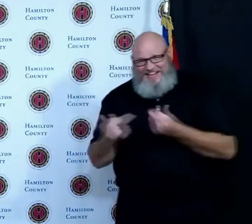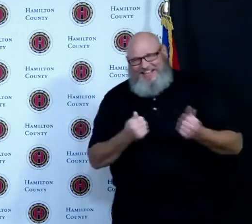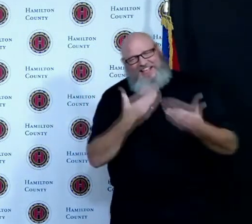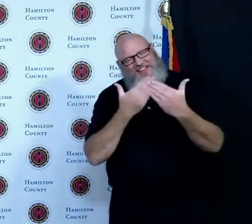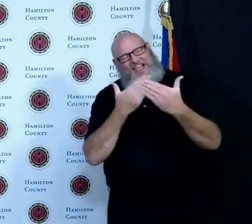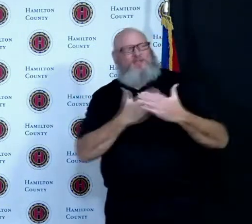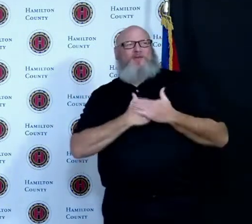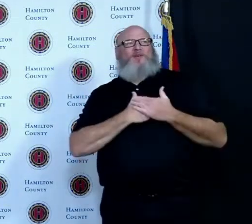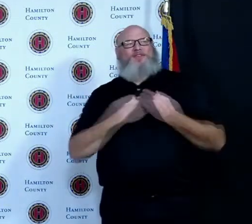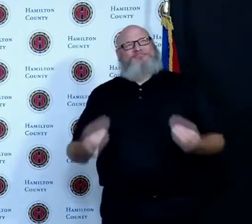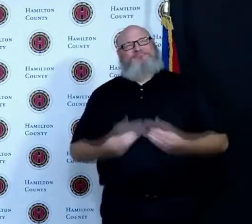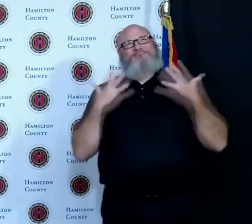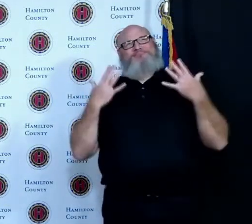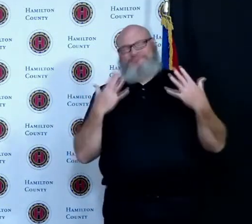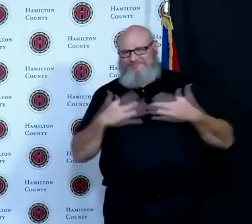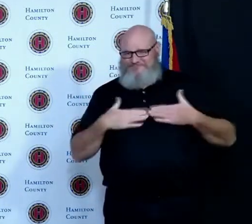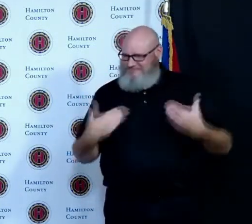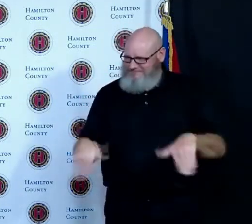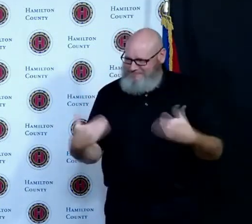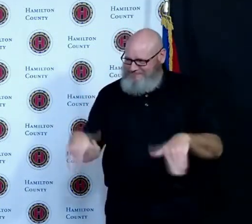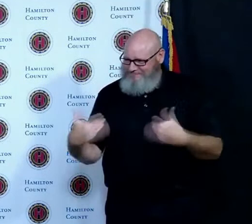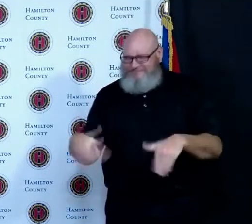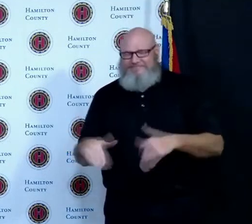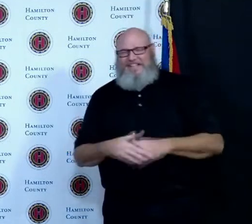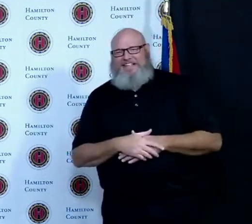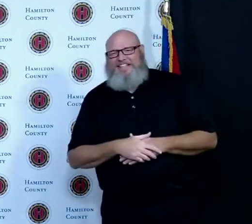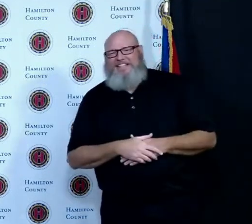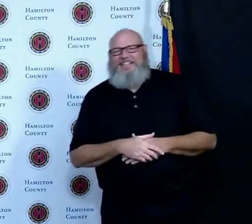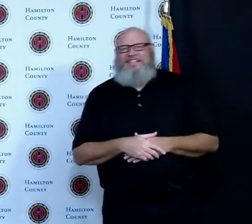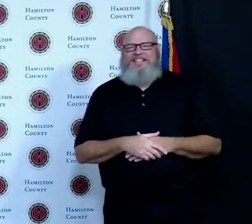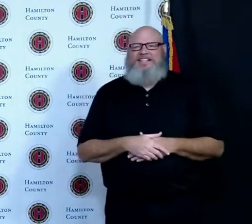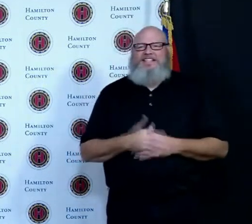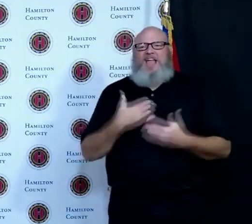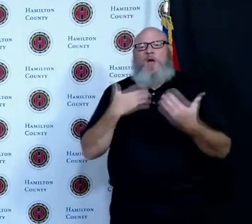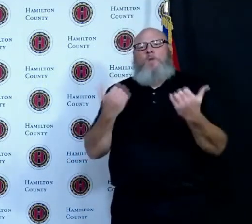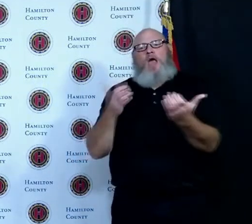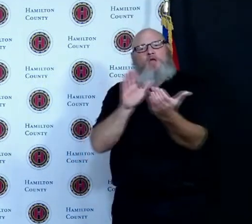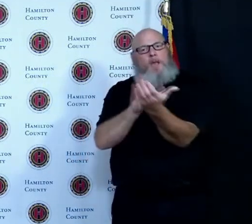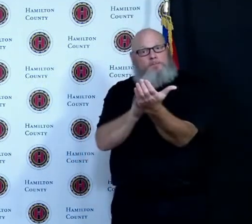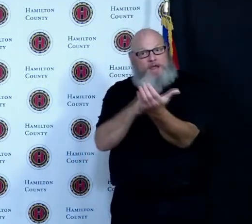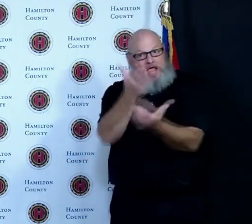so I again just want to applaud the work doctor that you are doing Commissioner Kesterman that